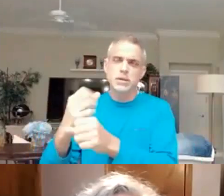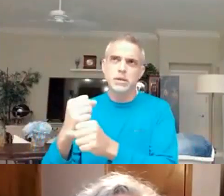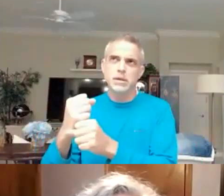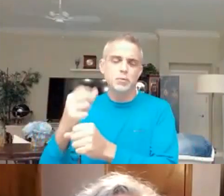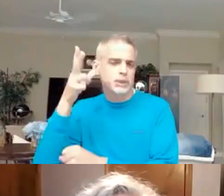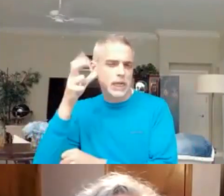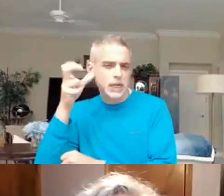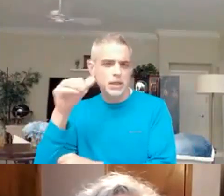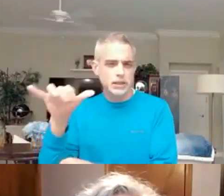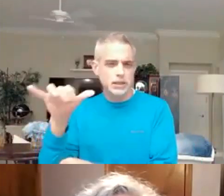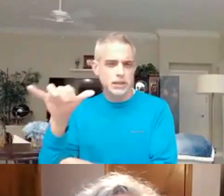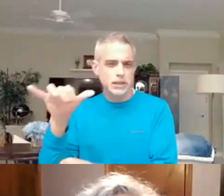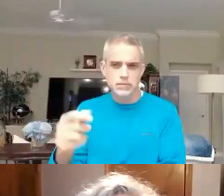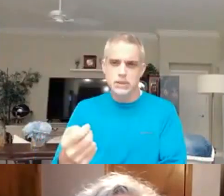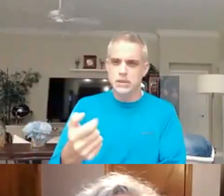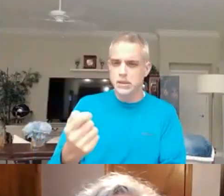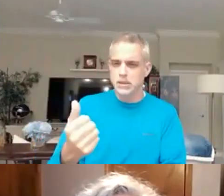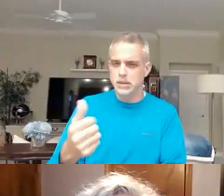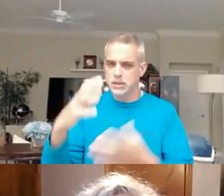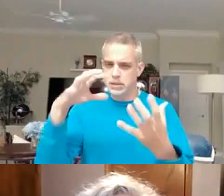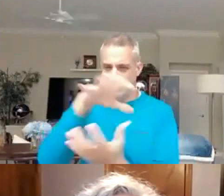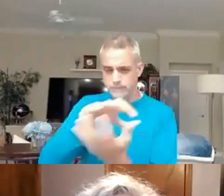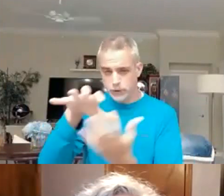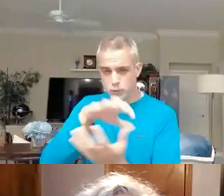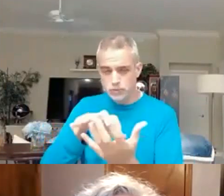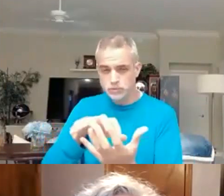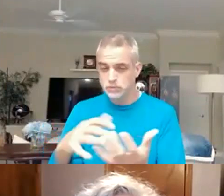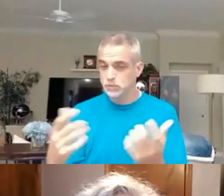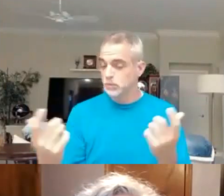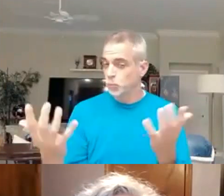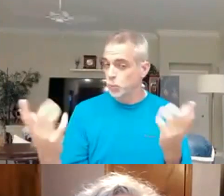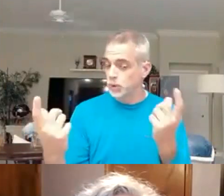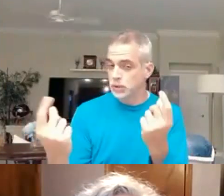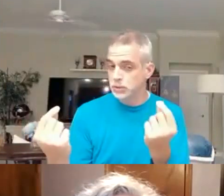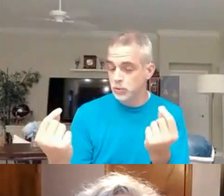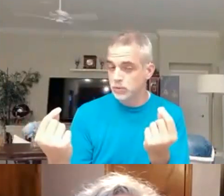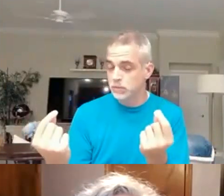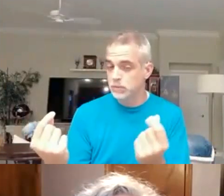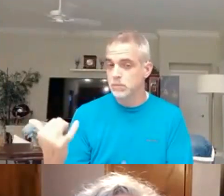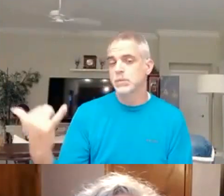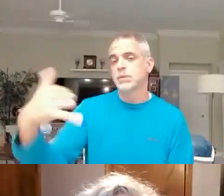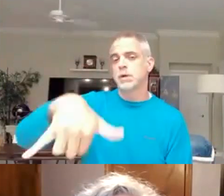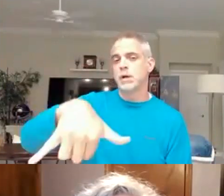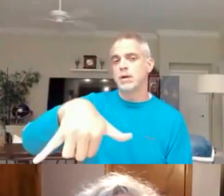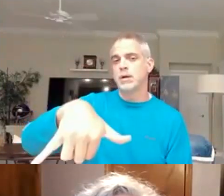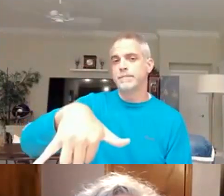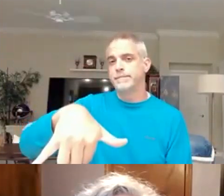It's very confusing for some people. They don't, they could hear, but it's very confusing that this doesn't sound like a Mark, right.